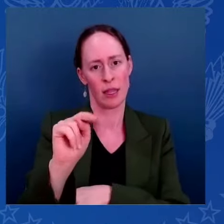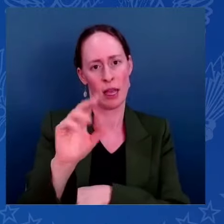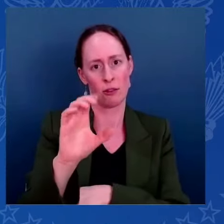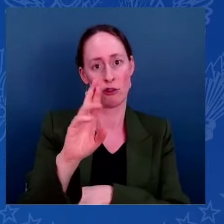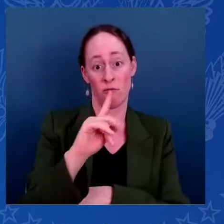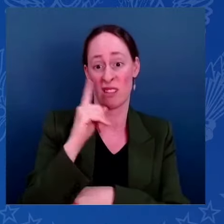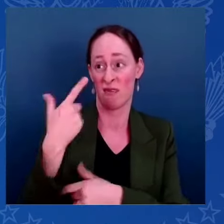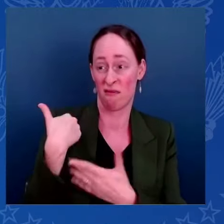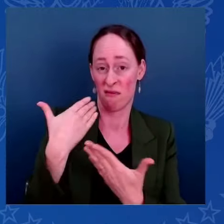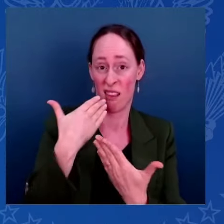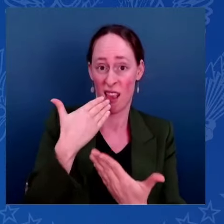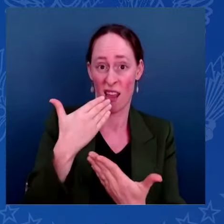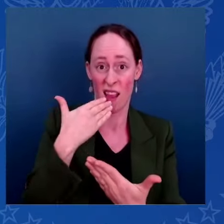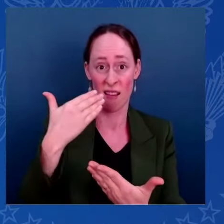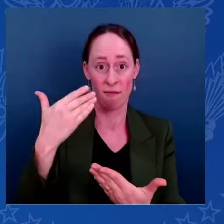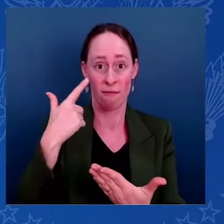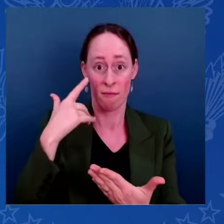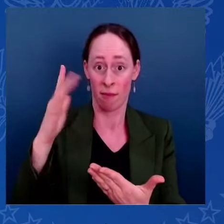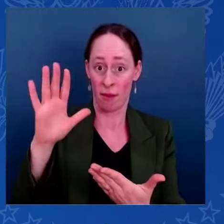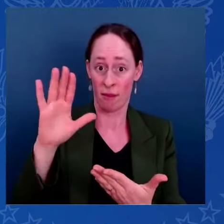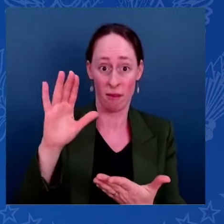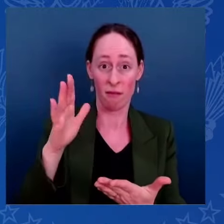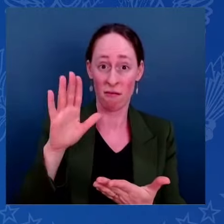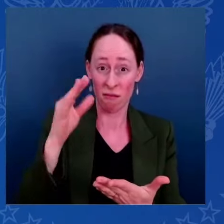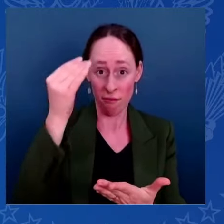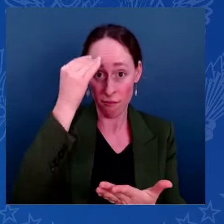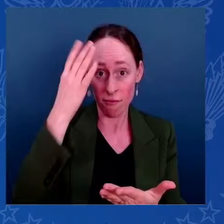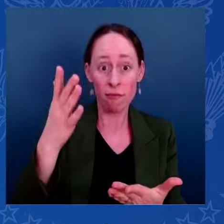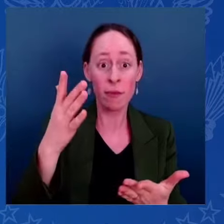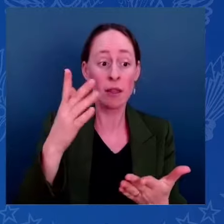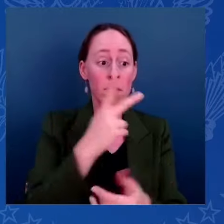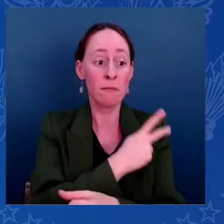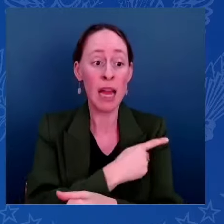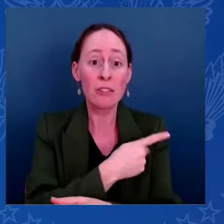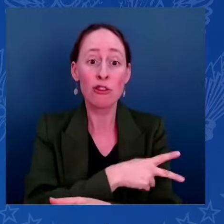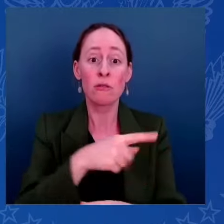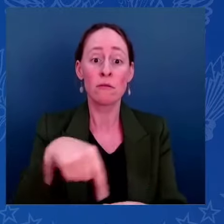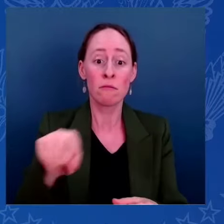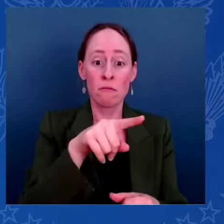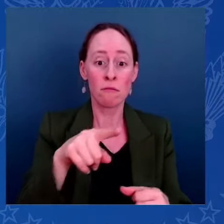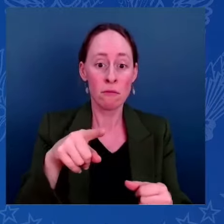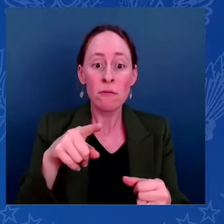whether all cancer has been removed from the tumor site, avoiding repeat surgeries.